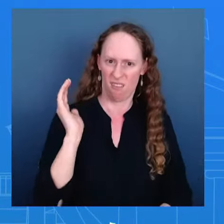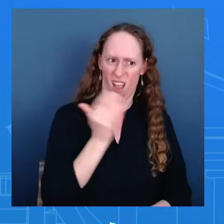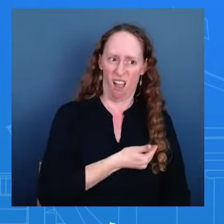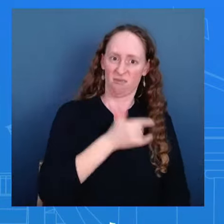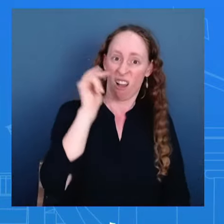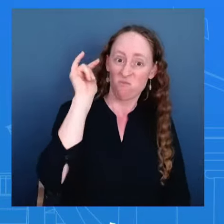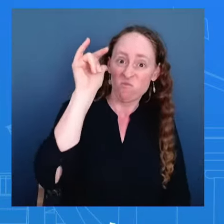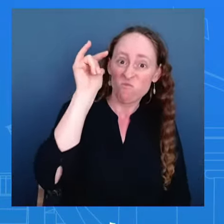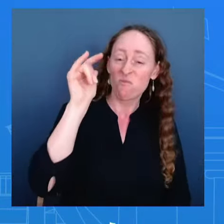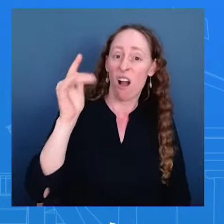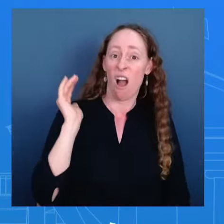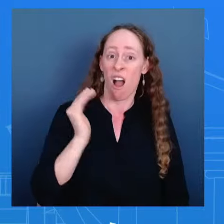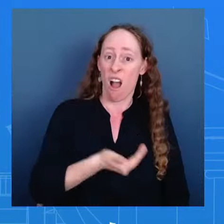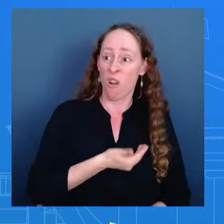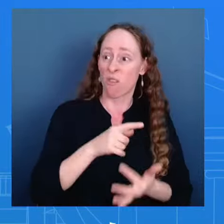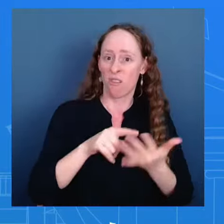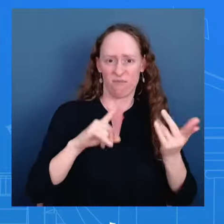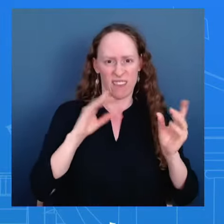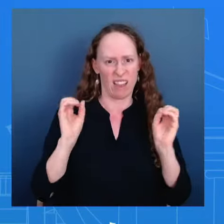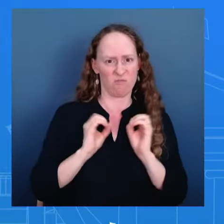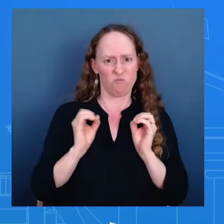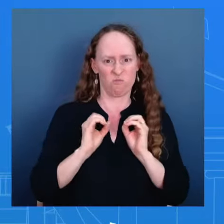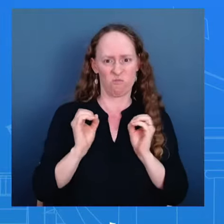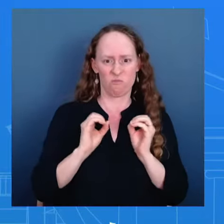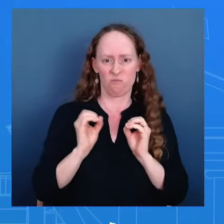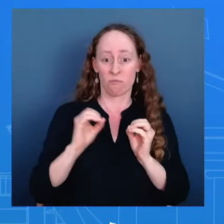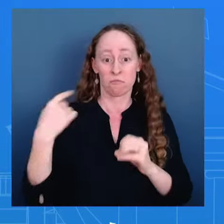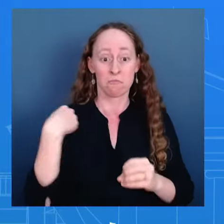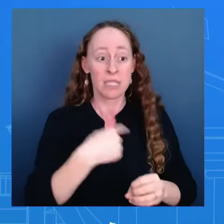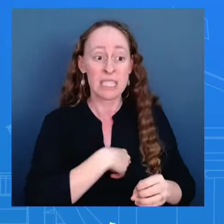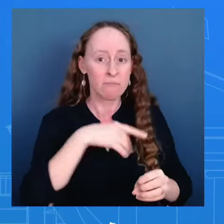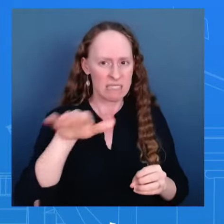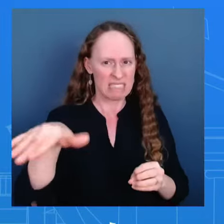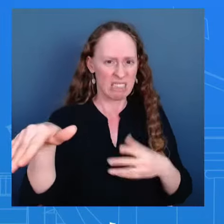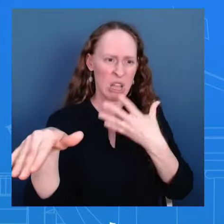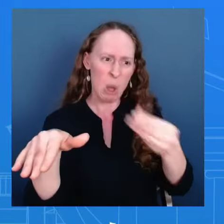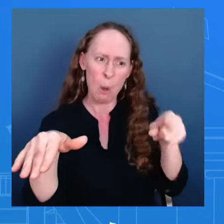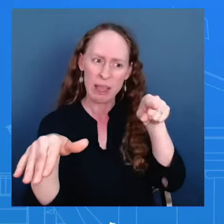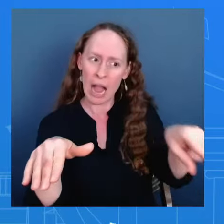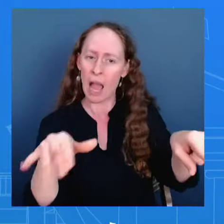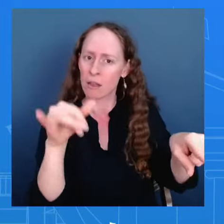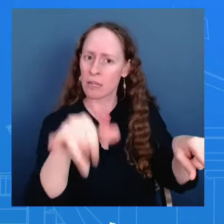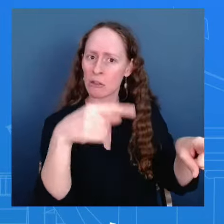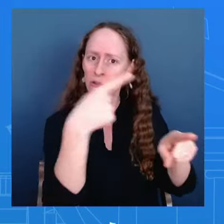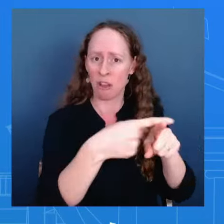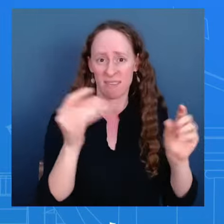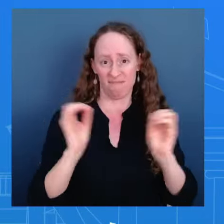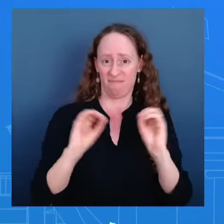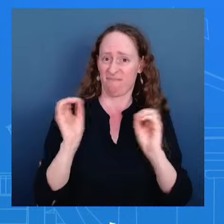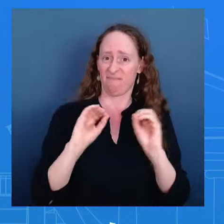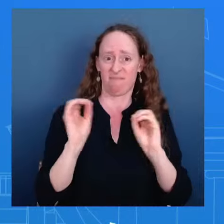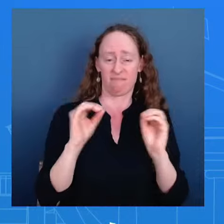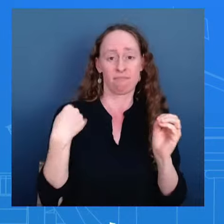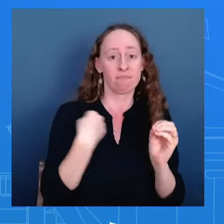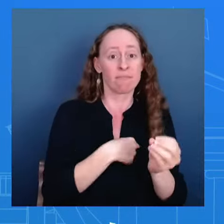we're not providing the intelligence that leads to every target that the Israelis decide to hit.